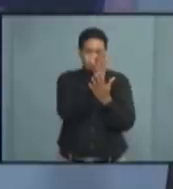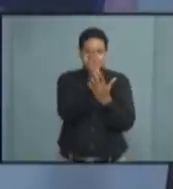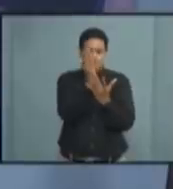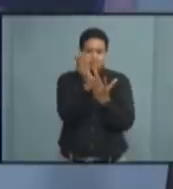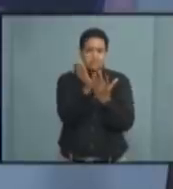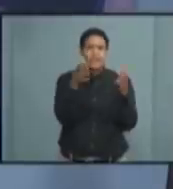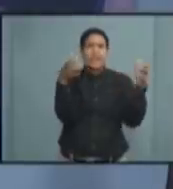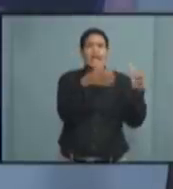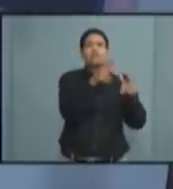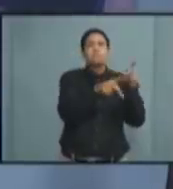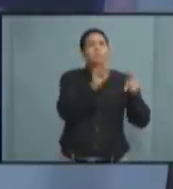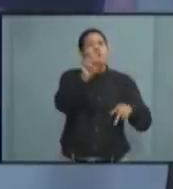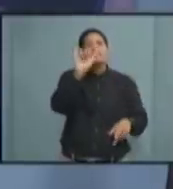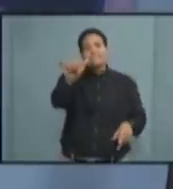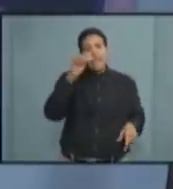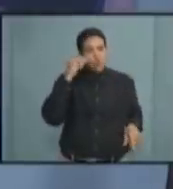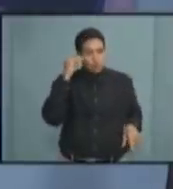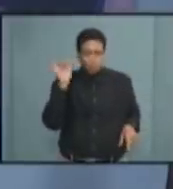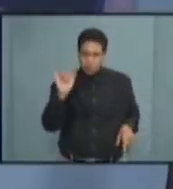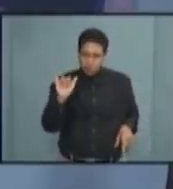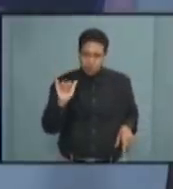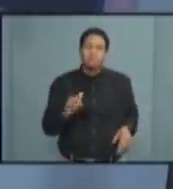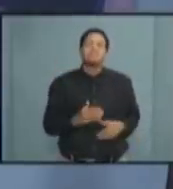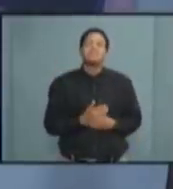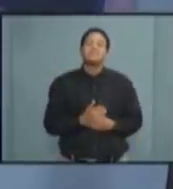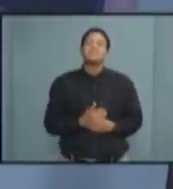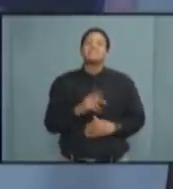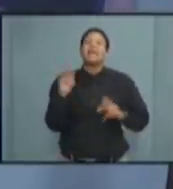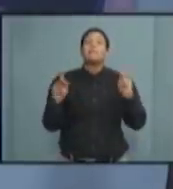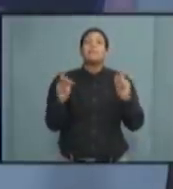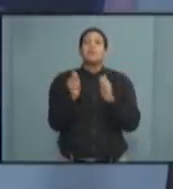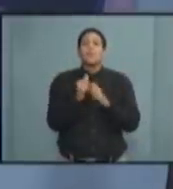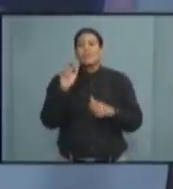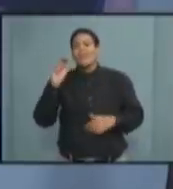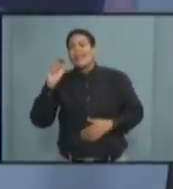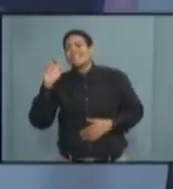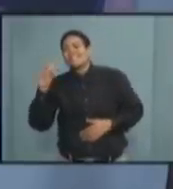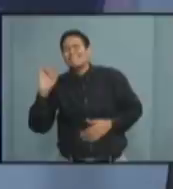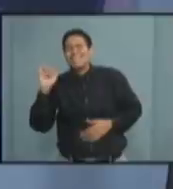stay home again persons with comorbidities and persons with